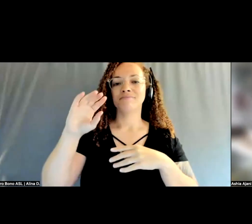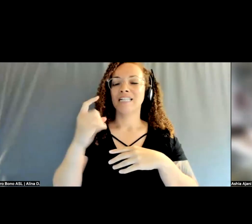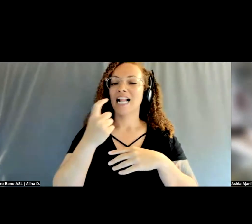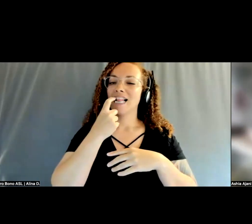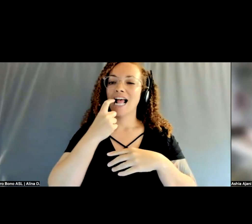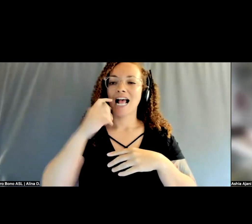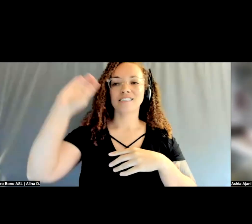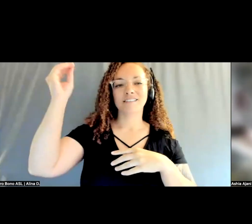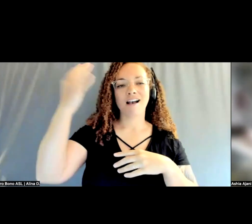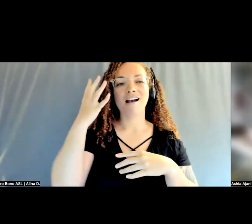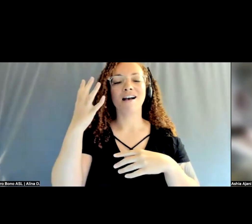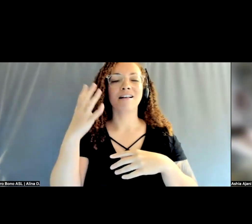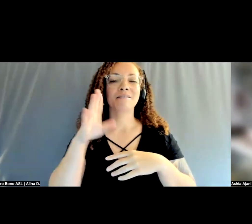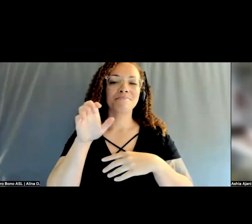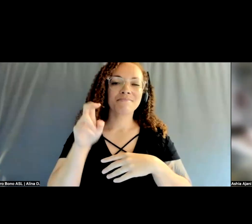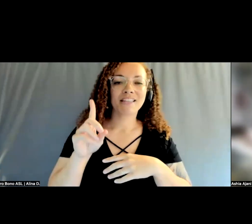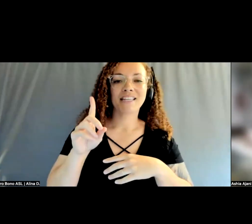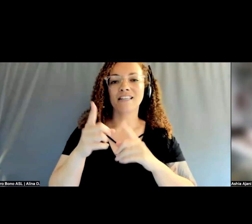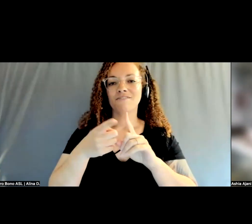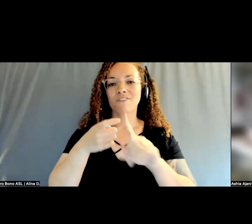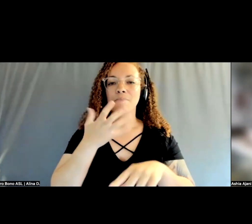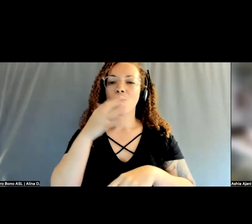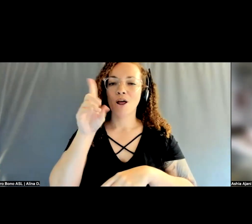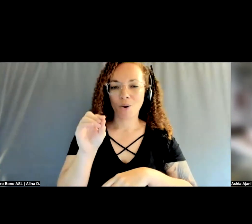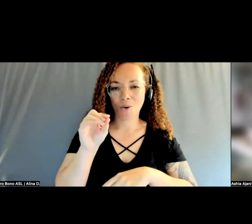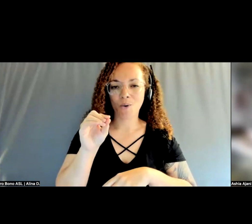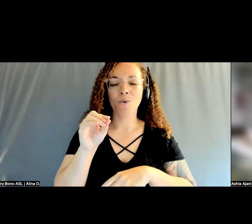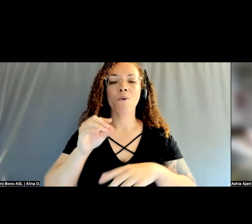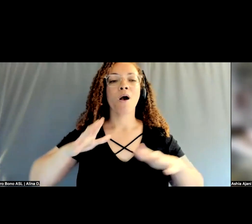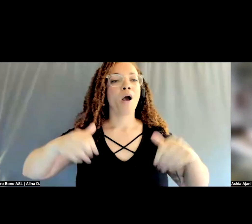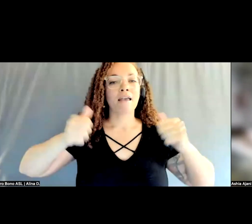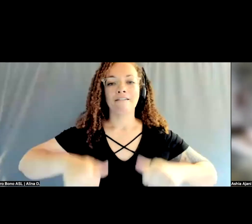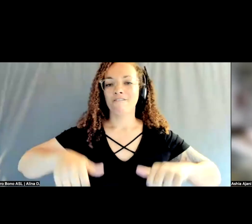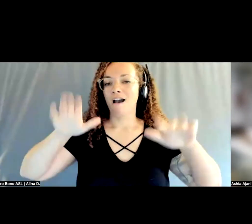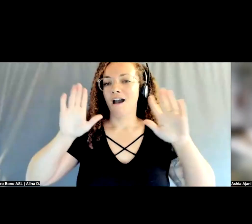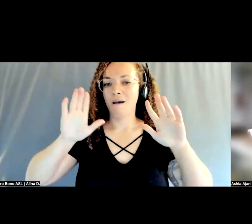Queen City of the Plains and the unceded territory of the Cheyenne, Ute and Arapahoe peoples,